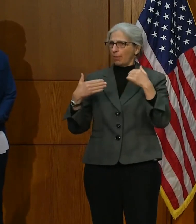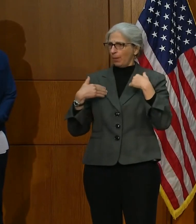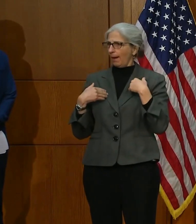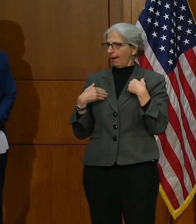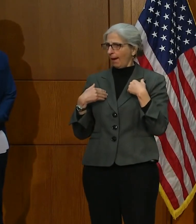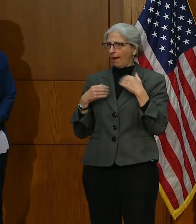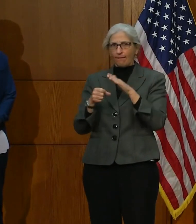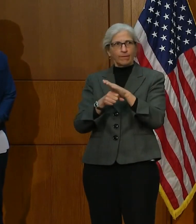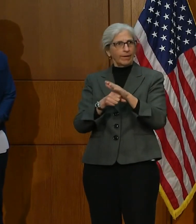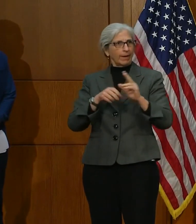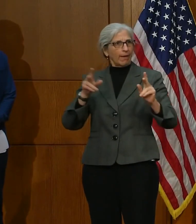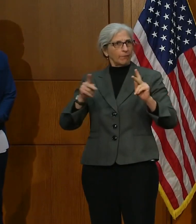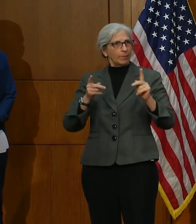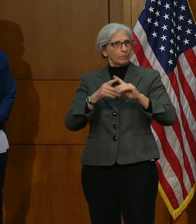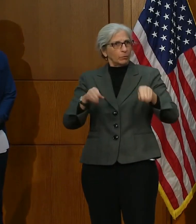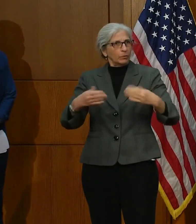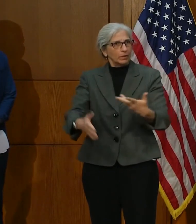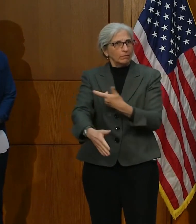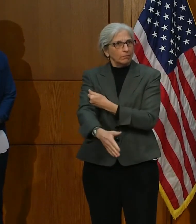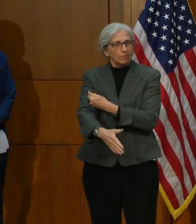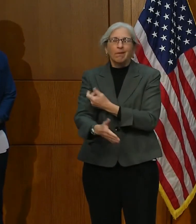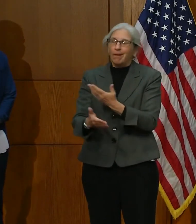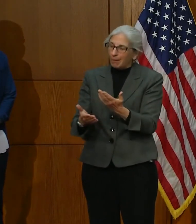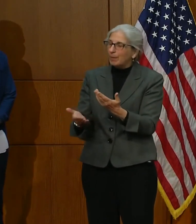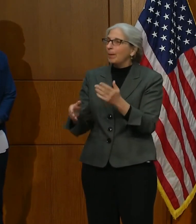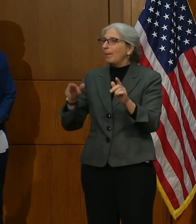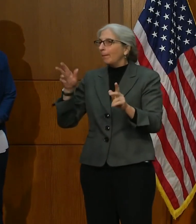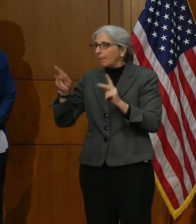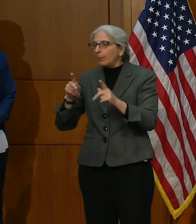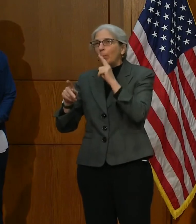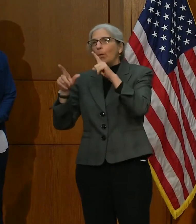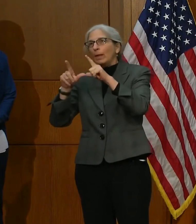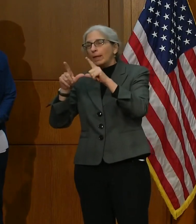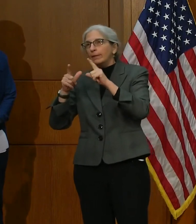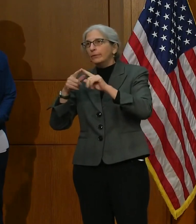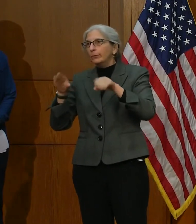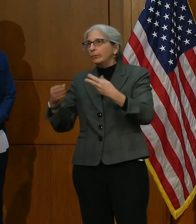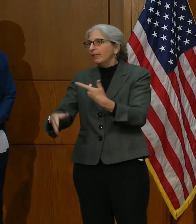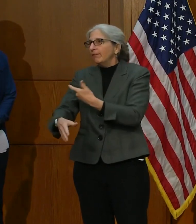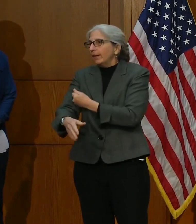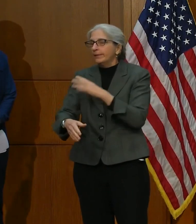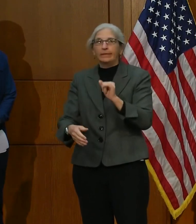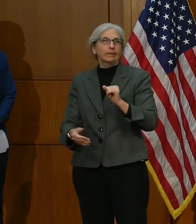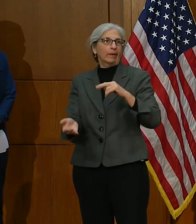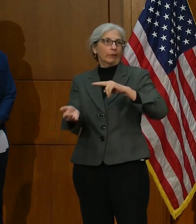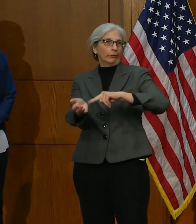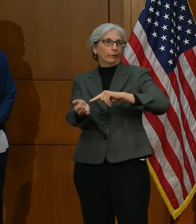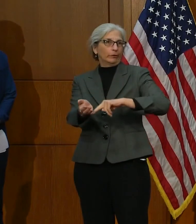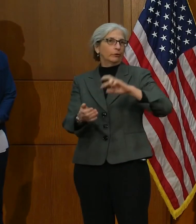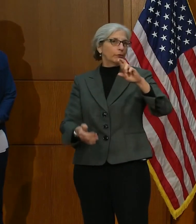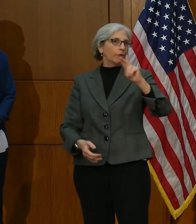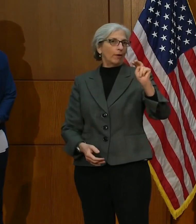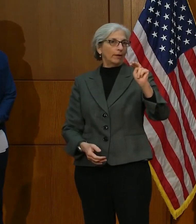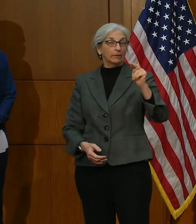SURE THAT WE HAVE THE SUPPLY BEYOND THOSE WHO ARE CURRENTLY LICENSE AND TRADITIONALLY